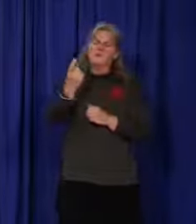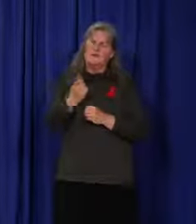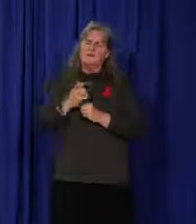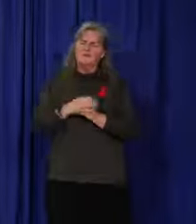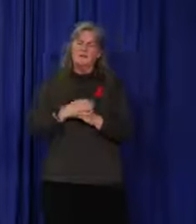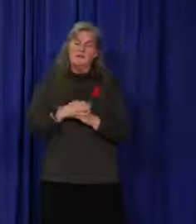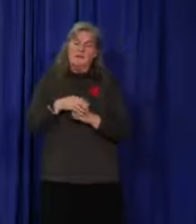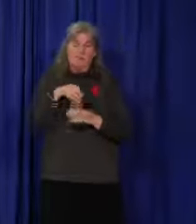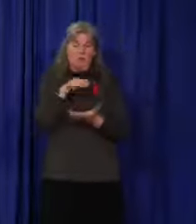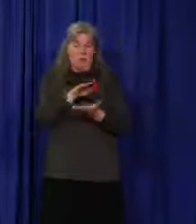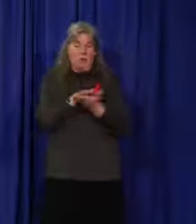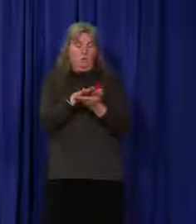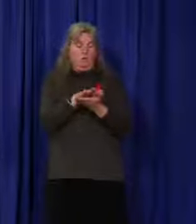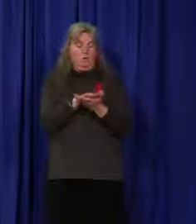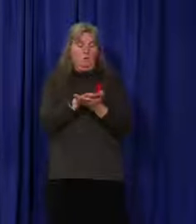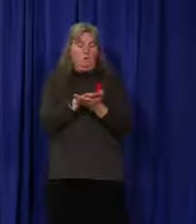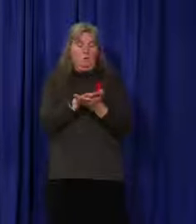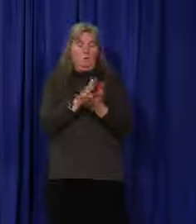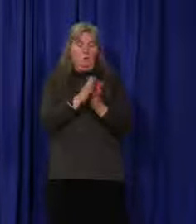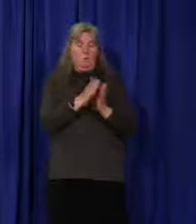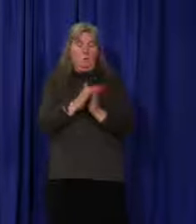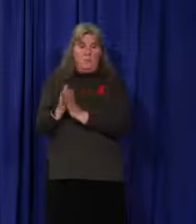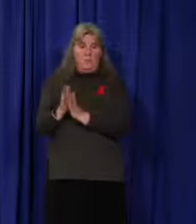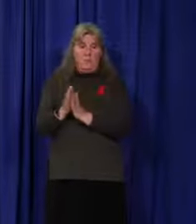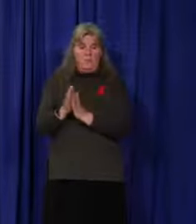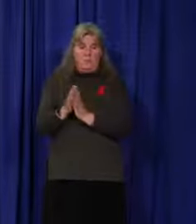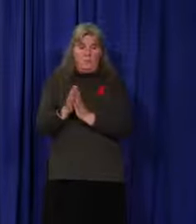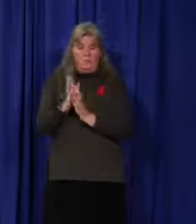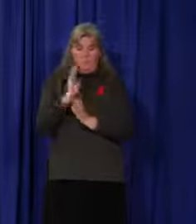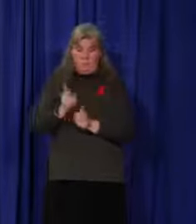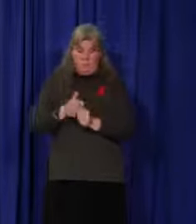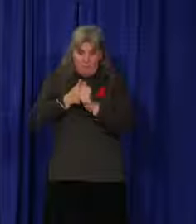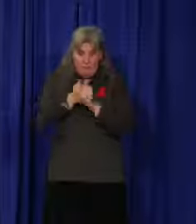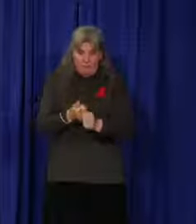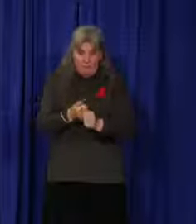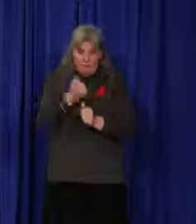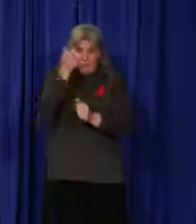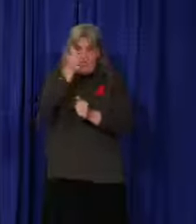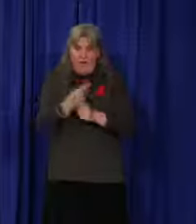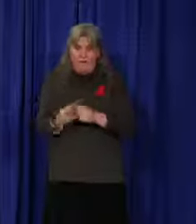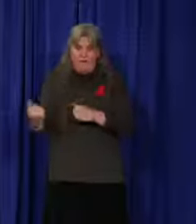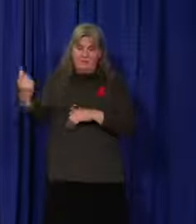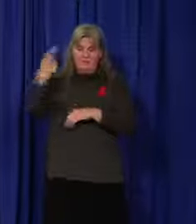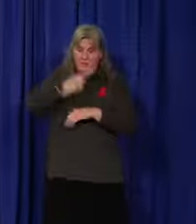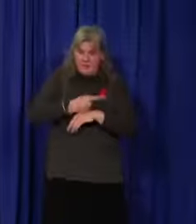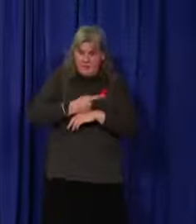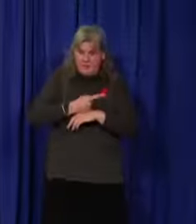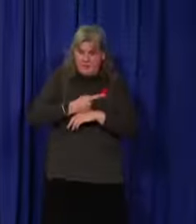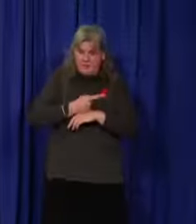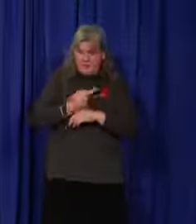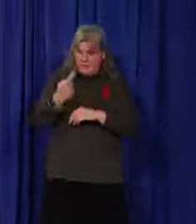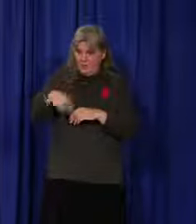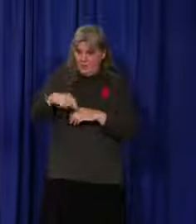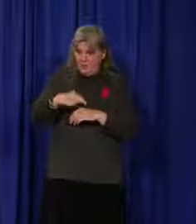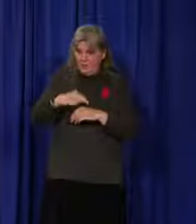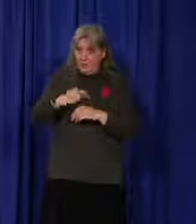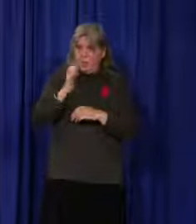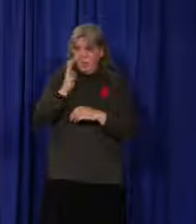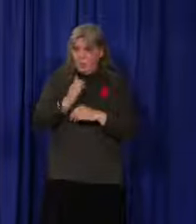negotiations with the Federal Government on restart numbers. You have to remember as well, Tim, that those are initiatives for businesses and for people